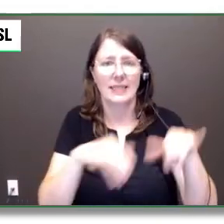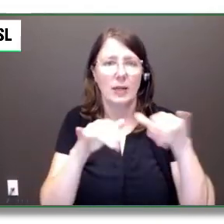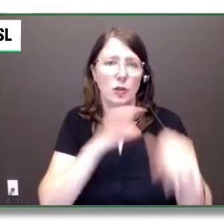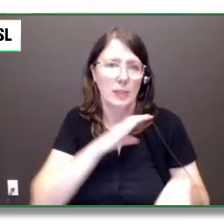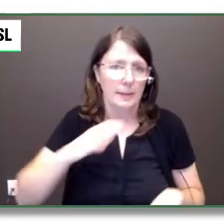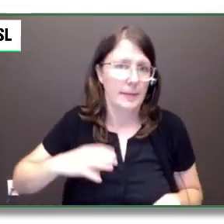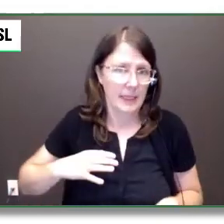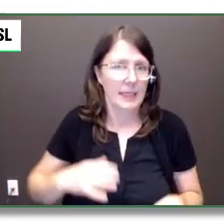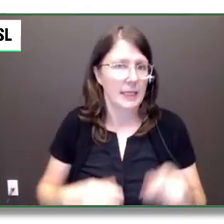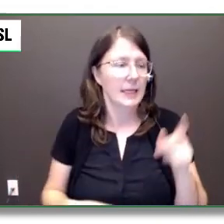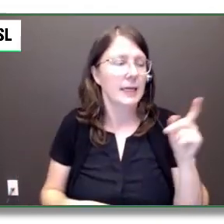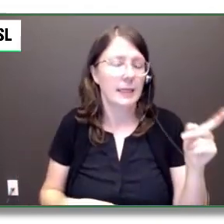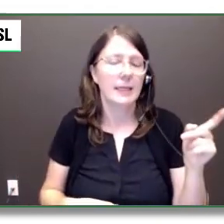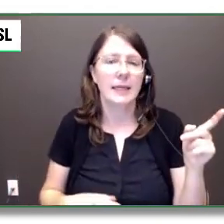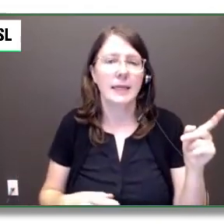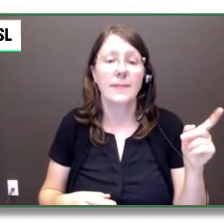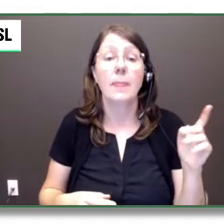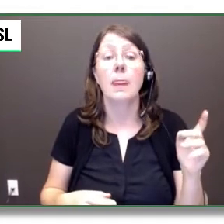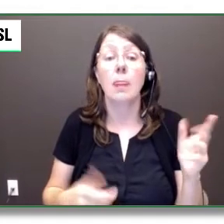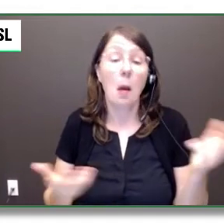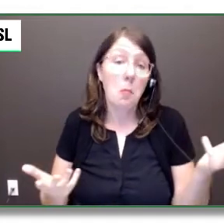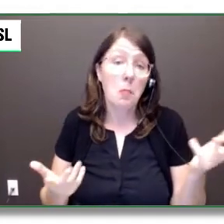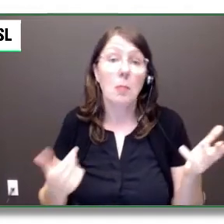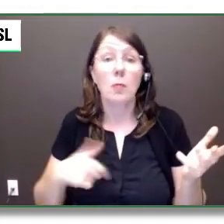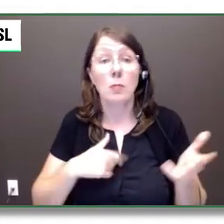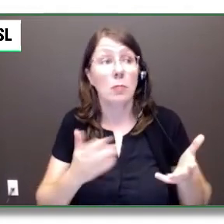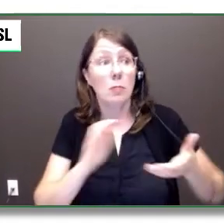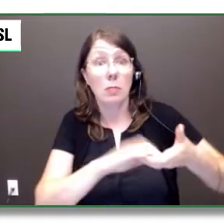collaborating with Toronto with UBC and Toronto is another way that we're